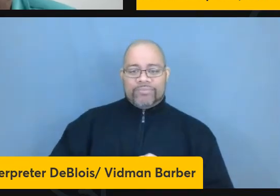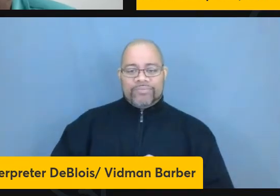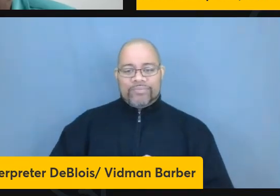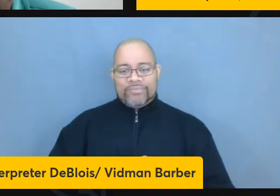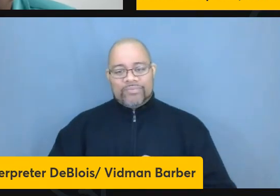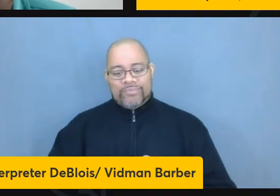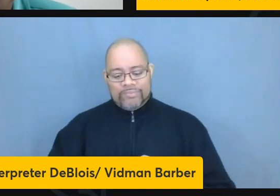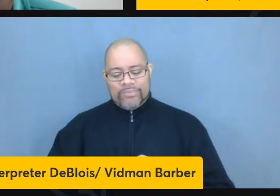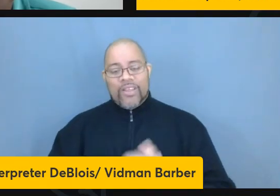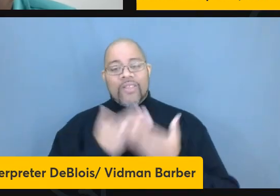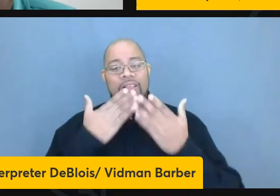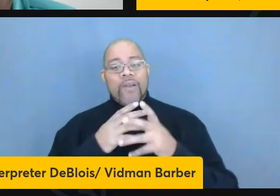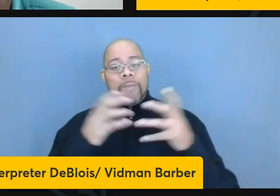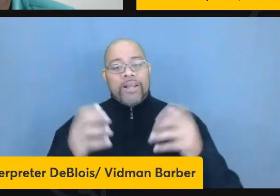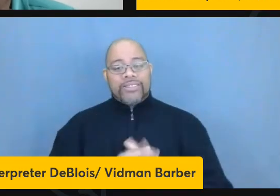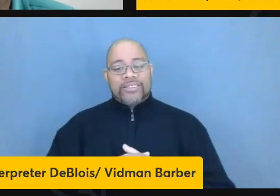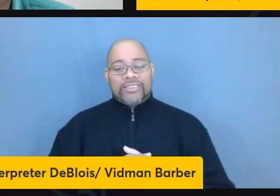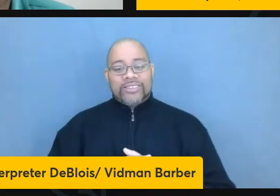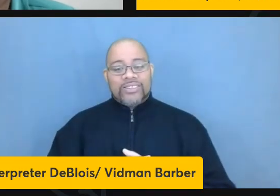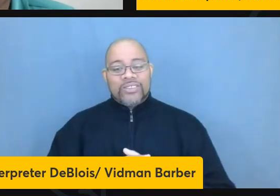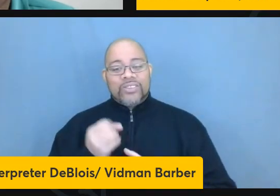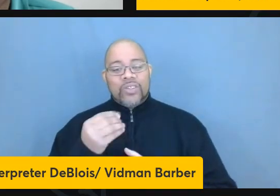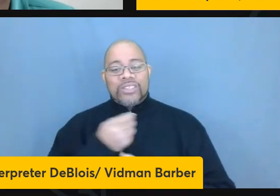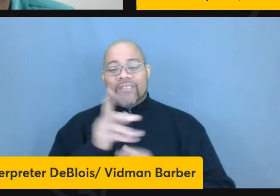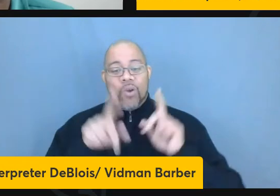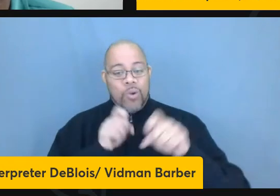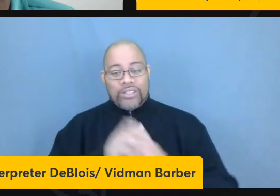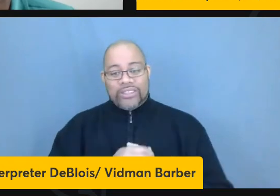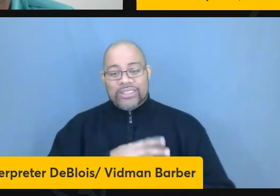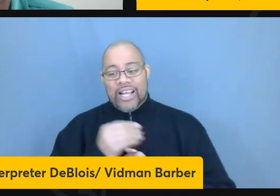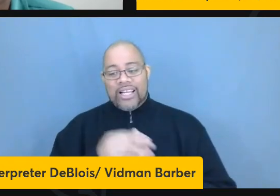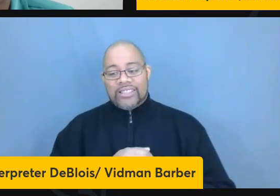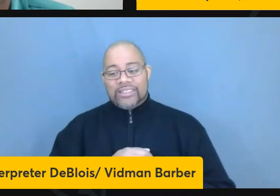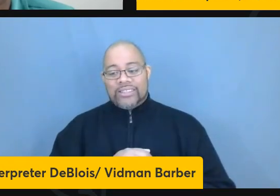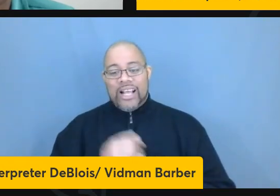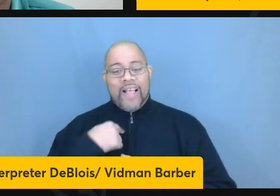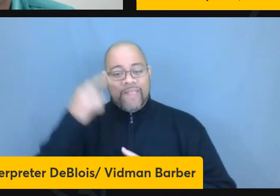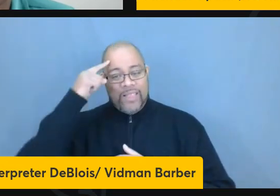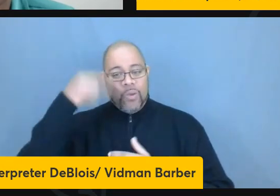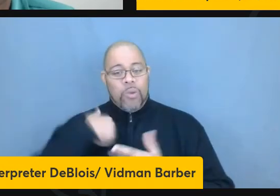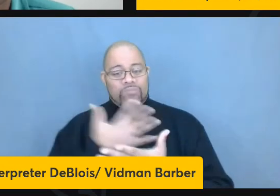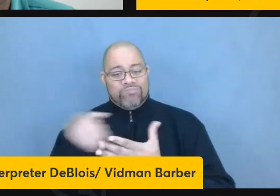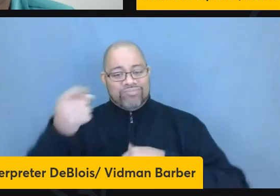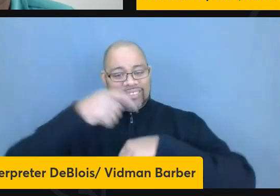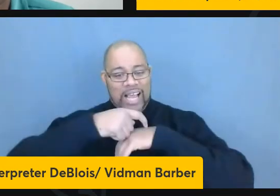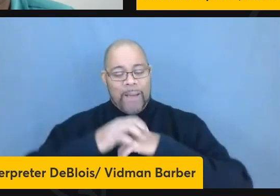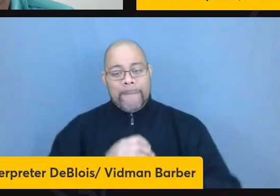Dr. Michael Opata: Thank you very much. There are several questions. And I think we are running out of time. But there is